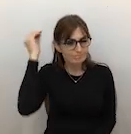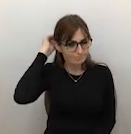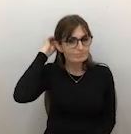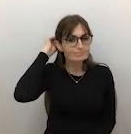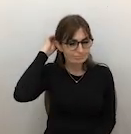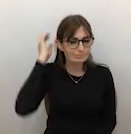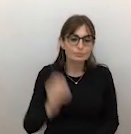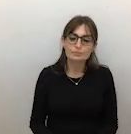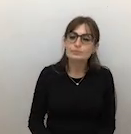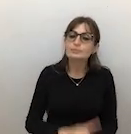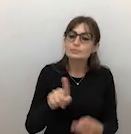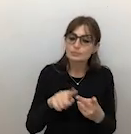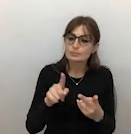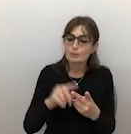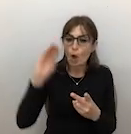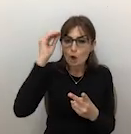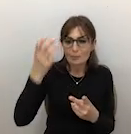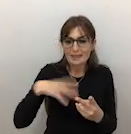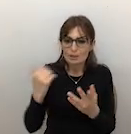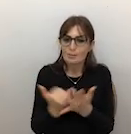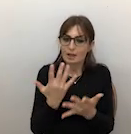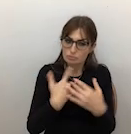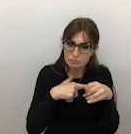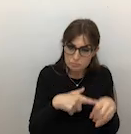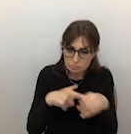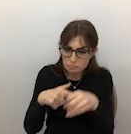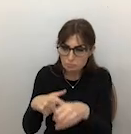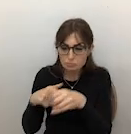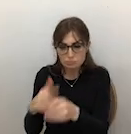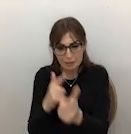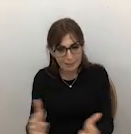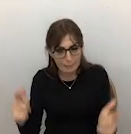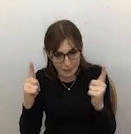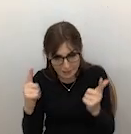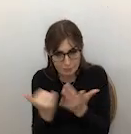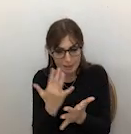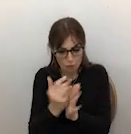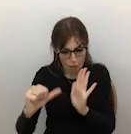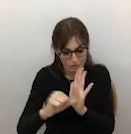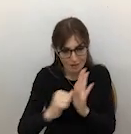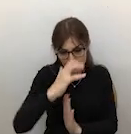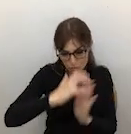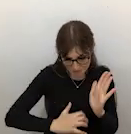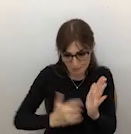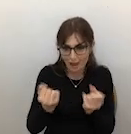Second, the committee should make the necessary inquiries of management to ensure the financial statements have been